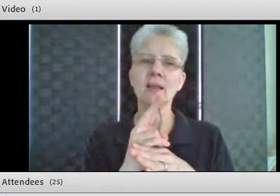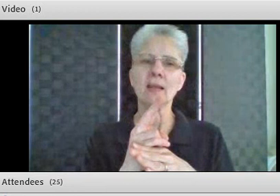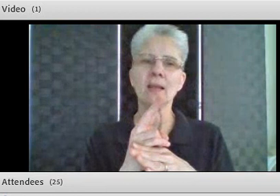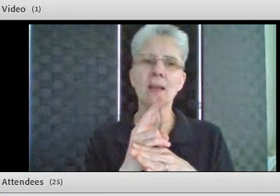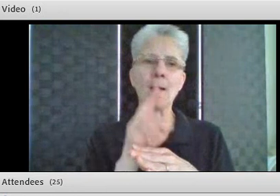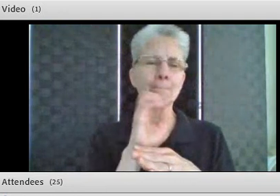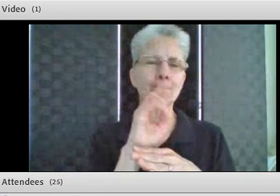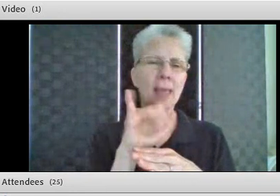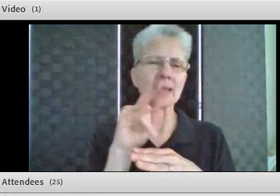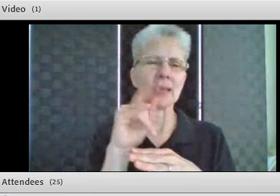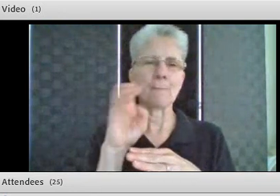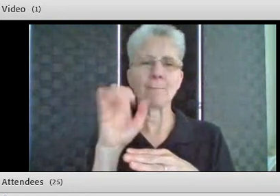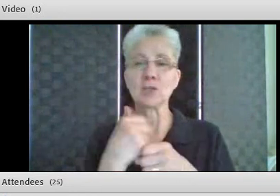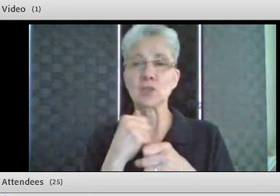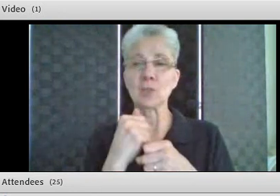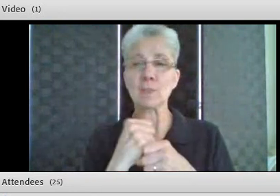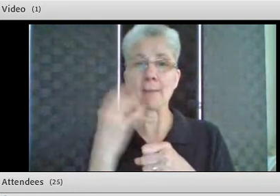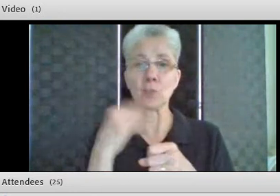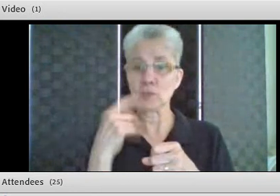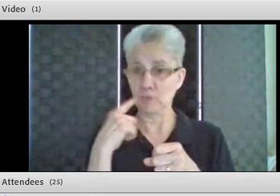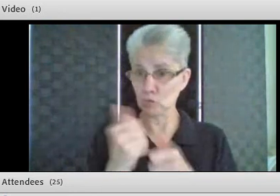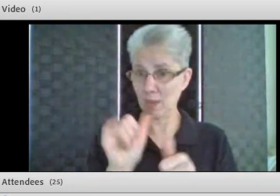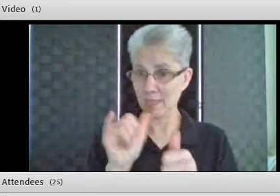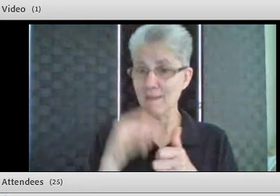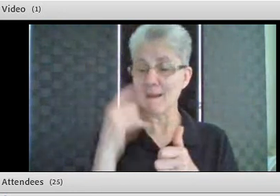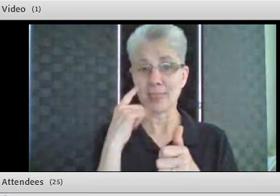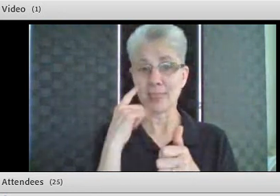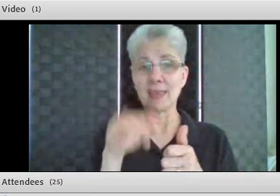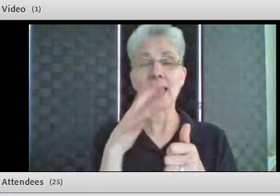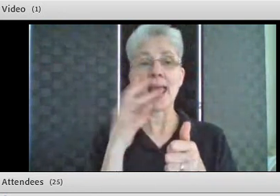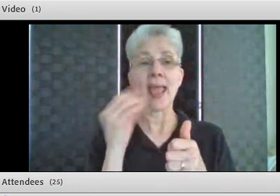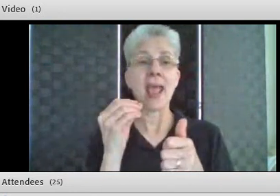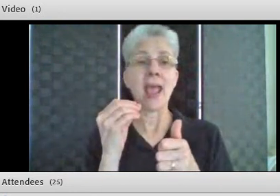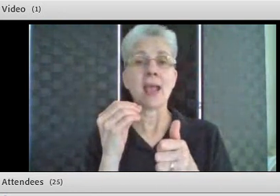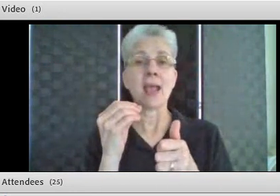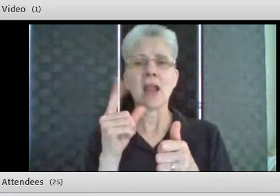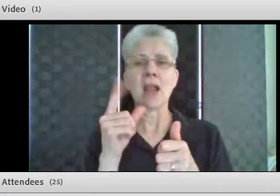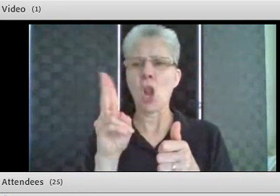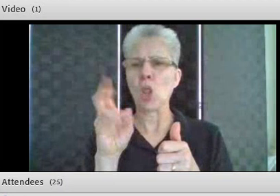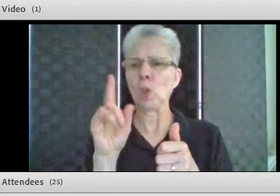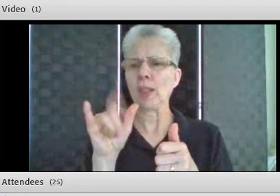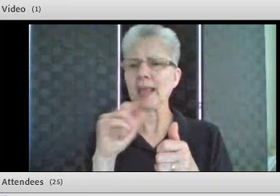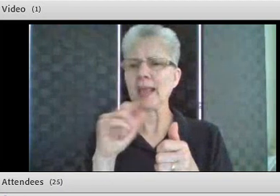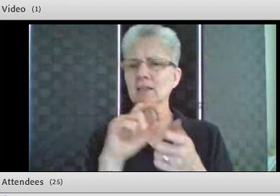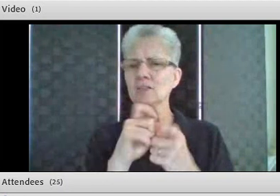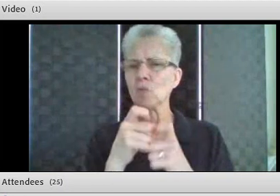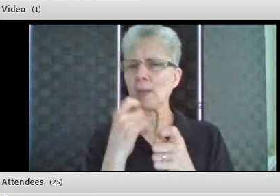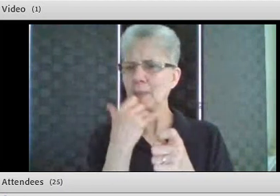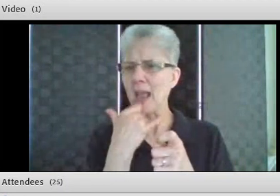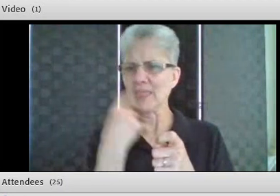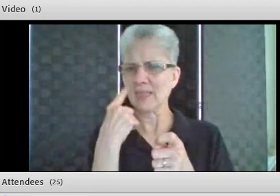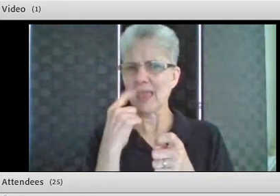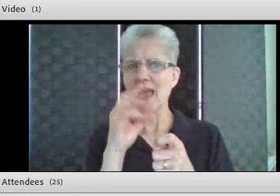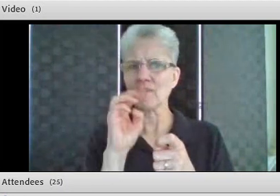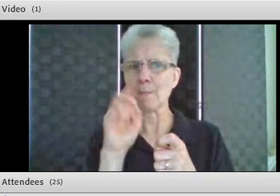and science tie or technology tie is using Makey Makey to create music. Hilary: Has anyone heard of Makey Makey or maybe if you have one?